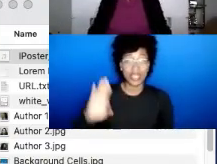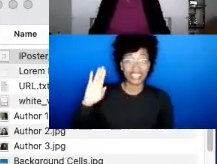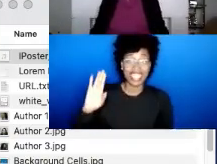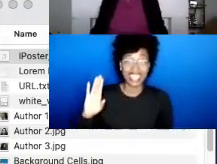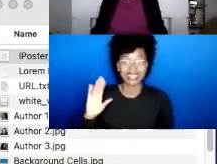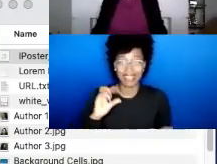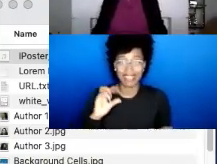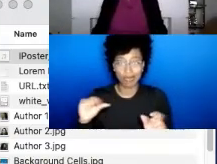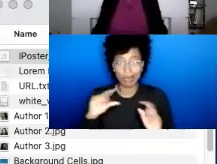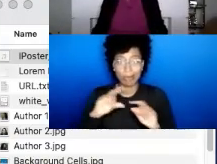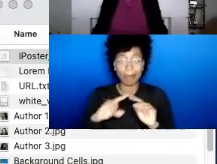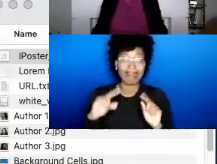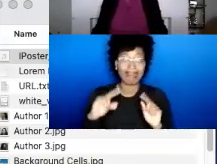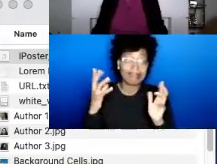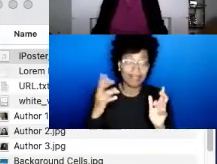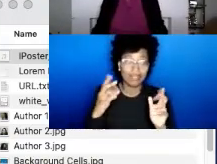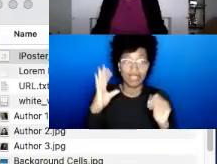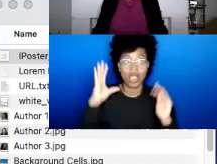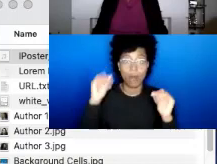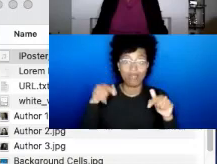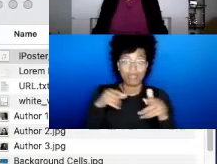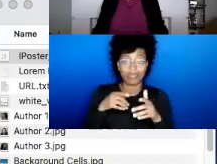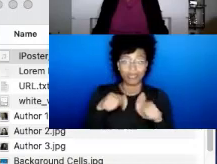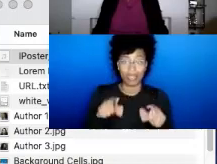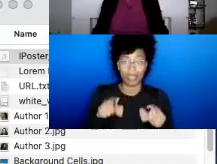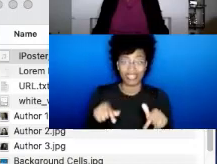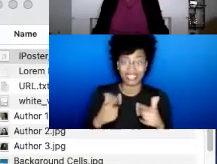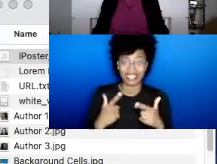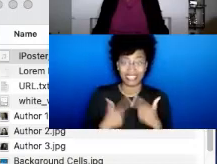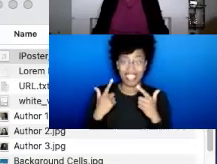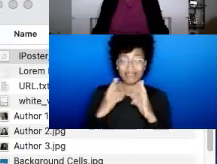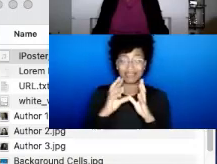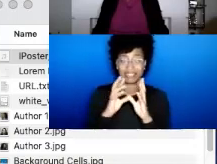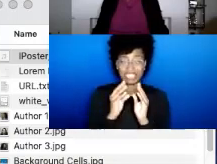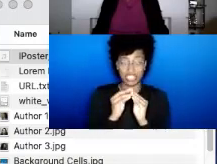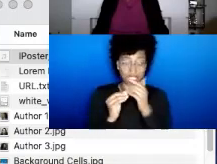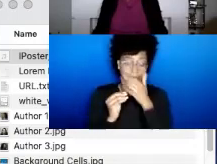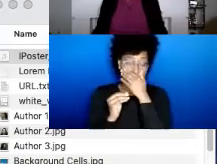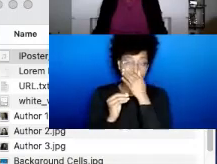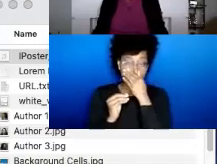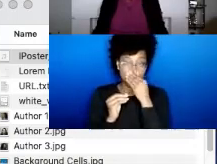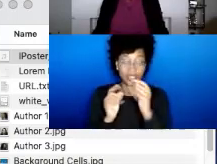hope through this live session 07:44:14 that we have given you an opportunity